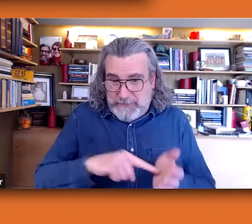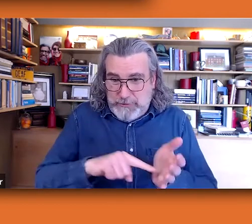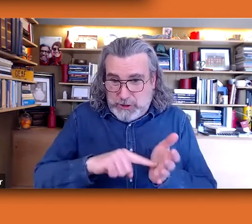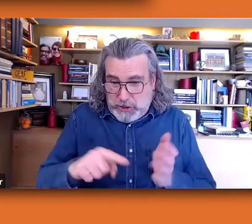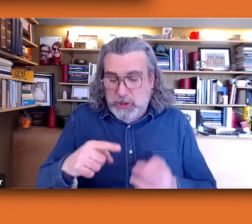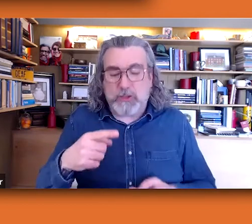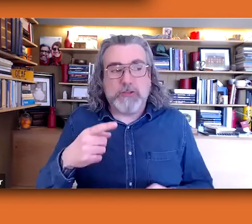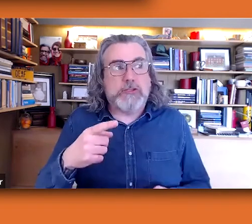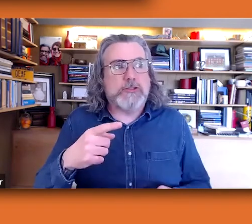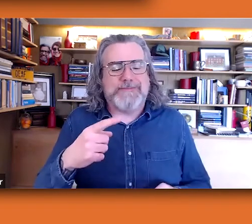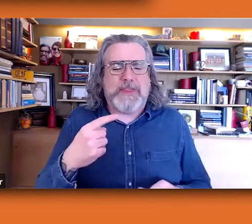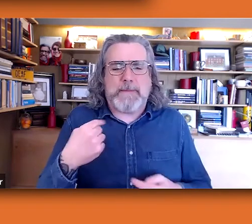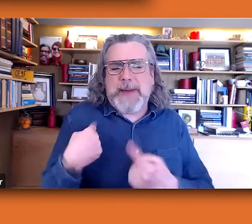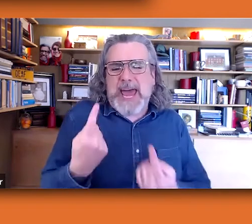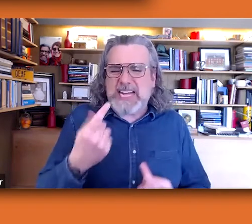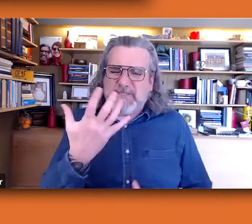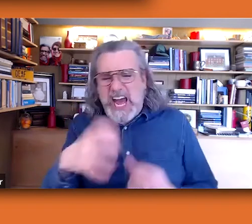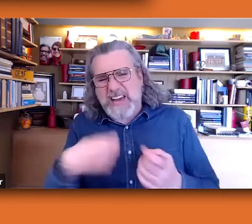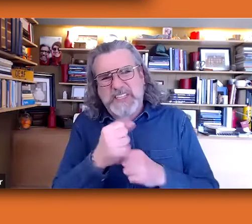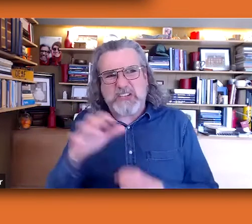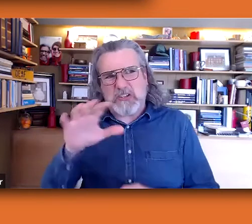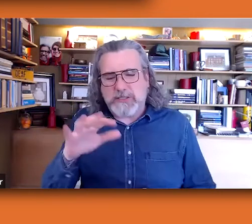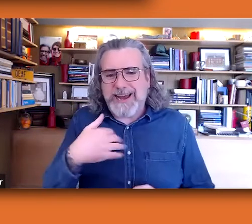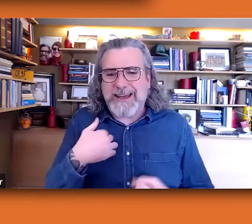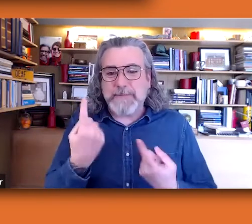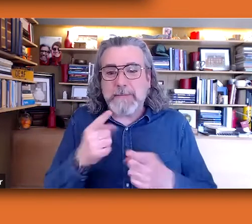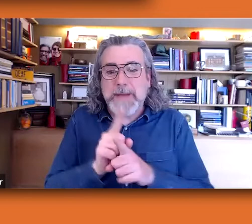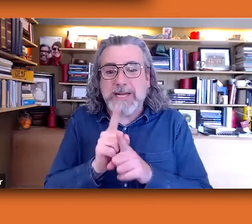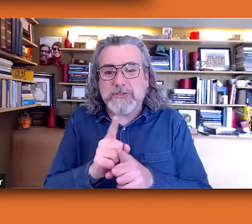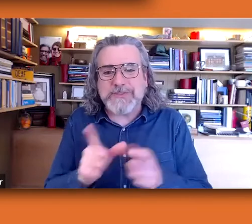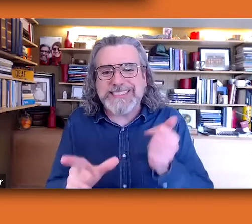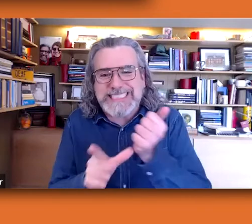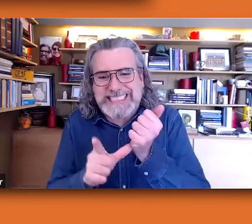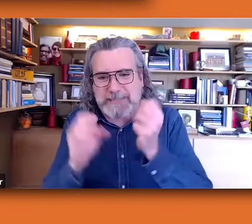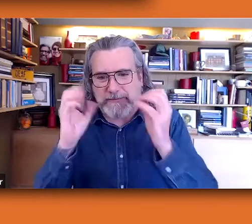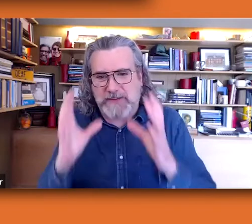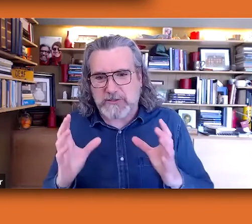Interim Associate Dean of Research, for the past 5 years or so,